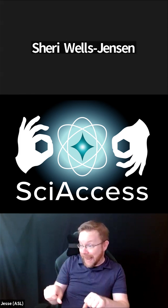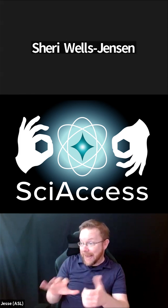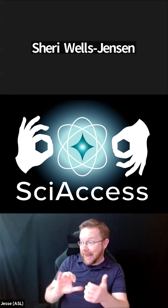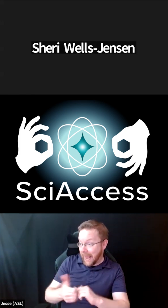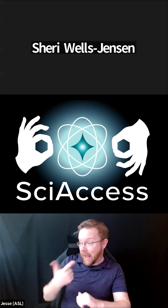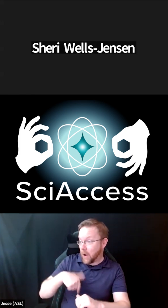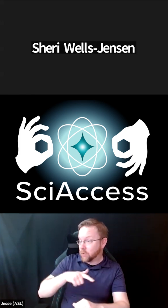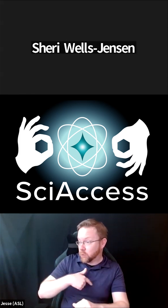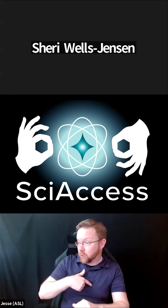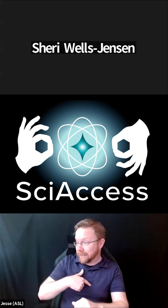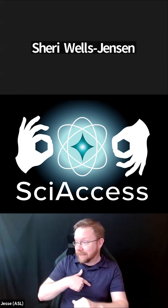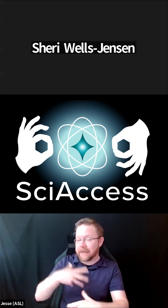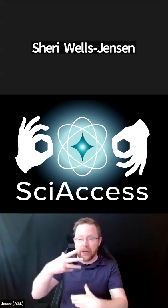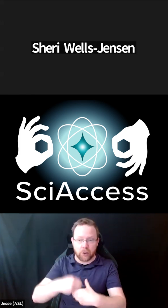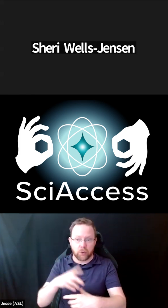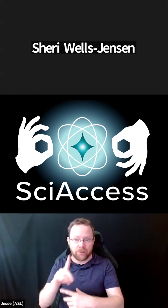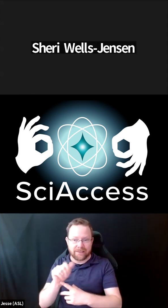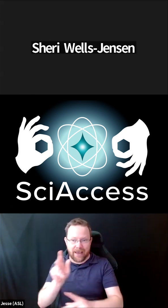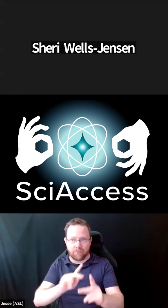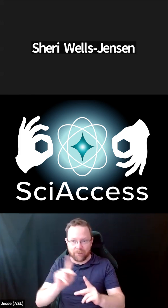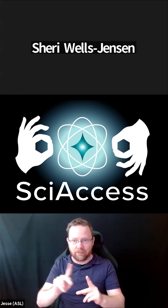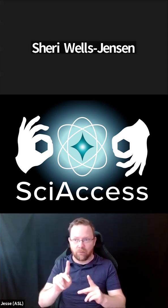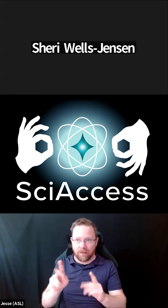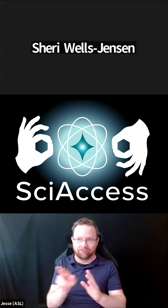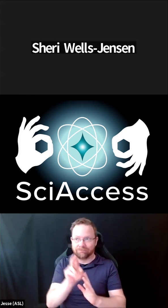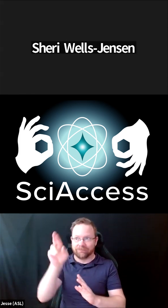How do you break that last glass ceiling and make it so a